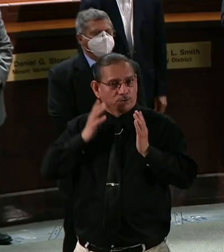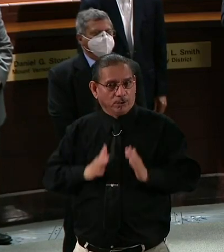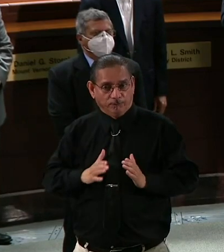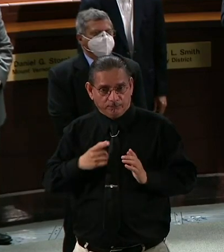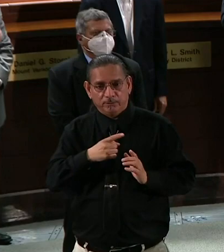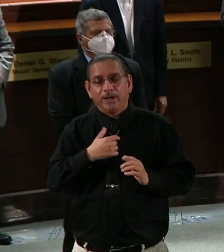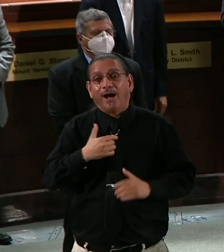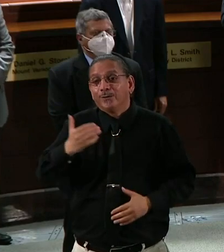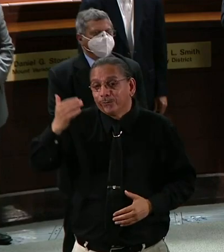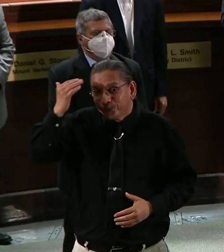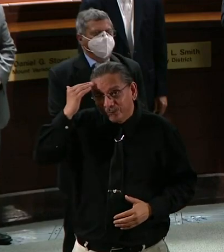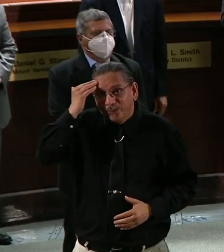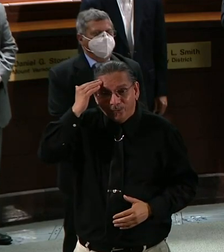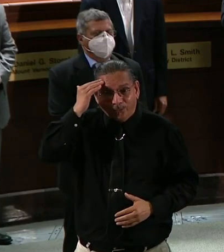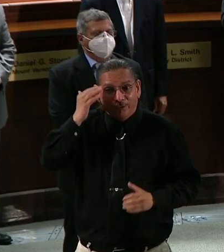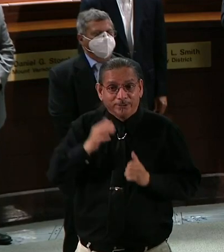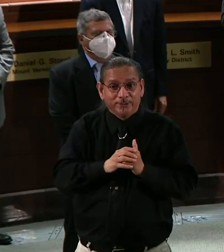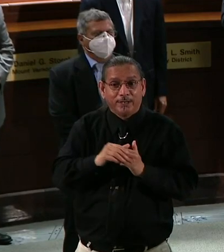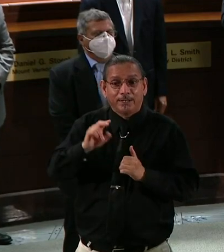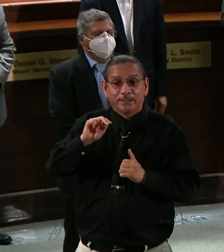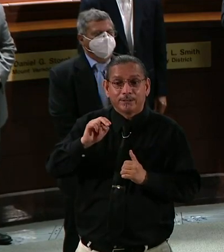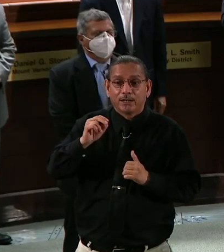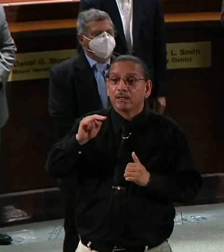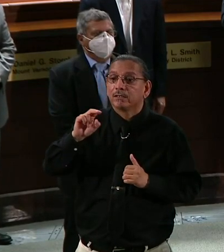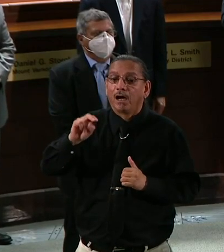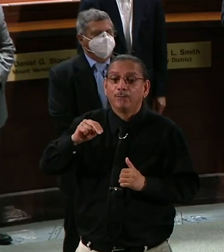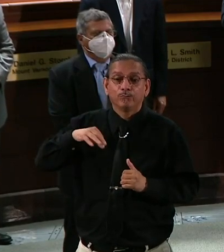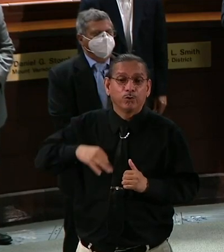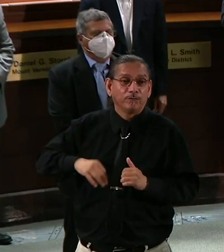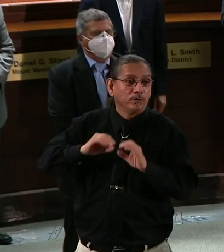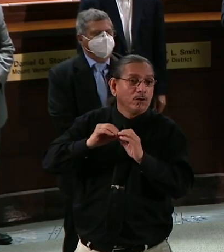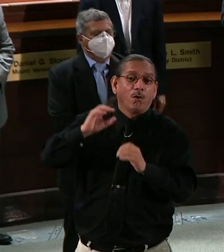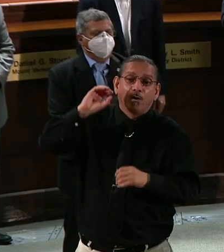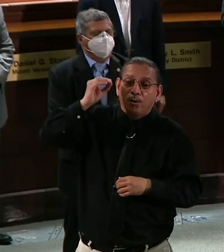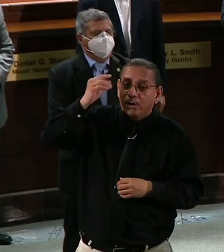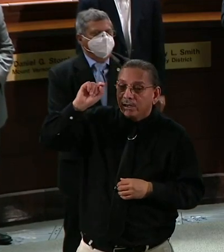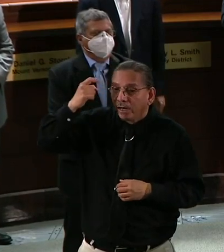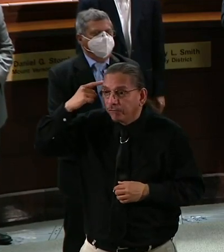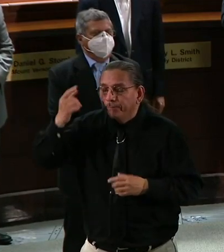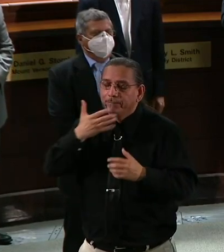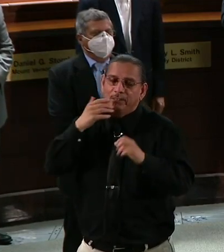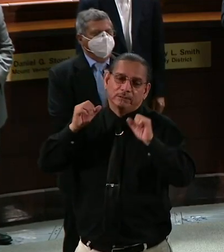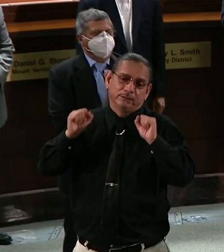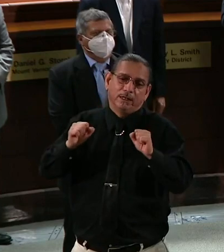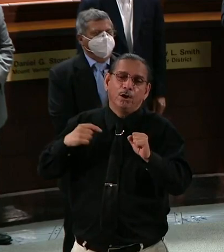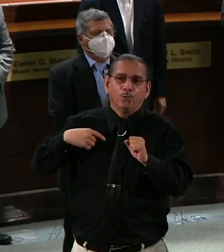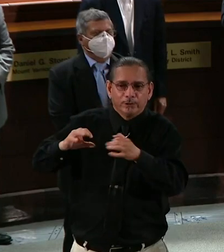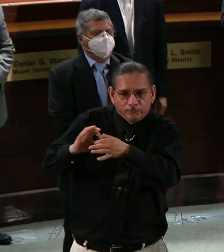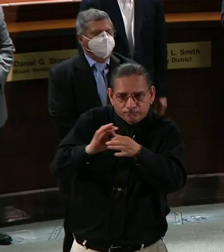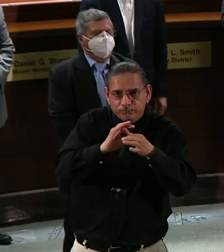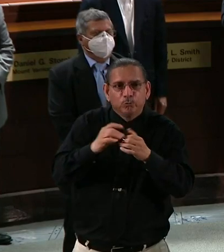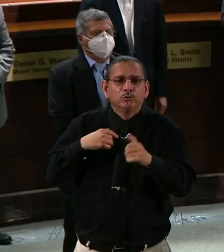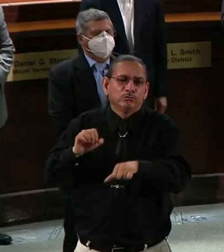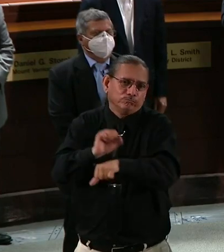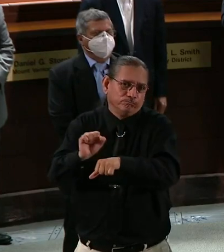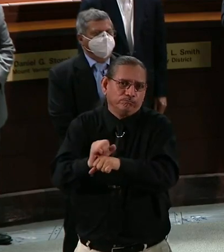COME IN THAT WE WILL CONTINUE BUILDING I KNOW THAT GOVERNMENT AND NONPROFIT ORGANIZATIONS ARE